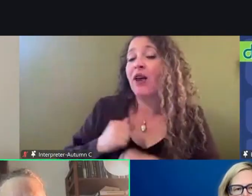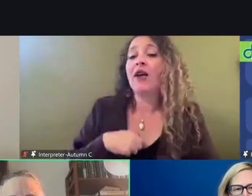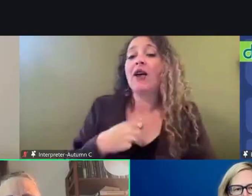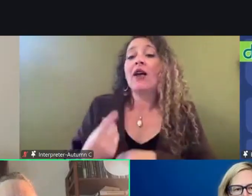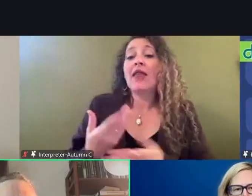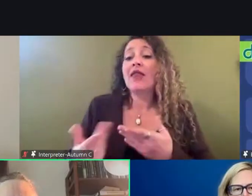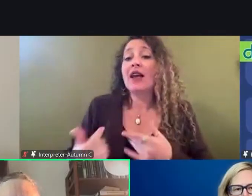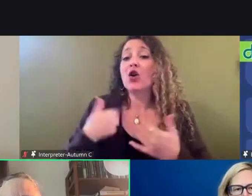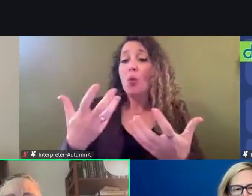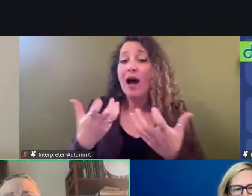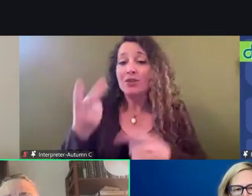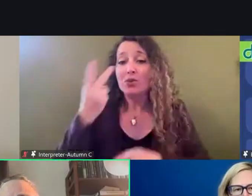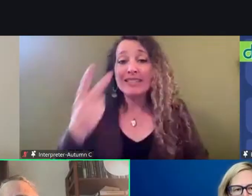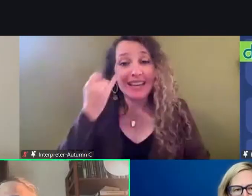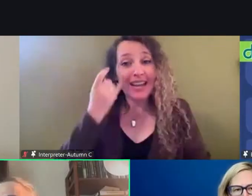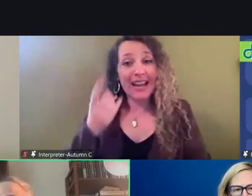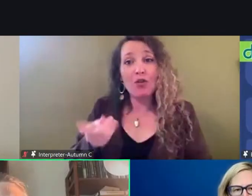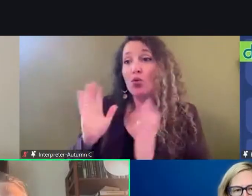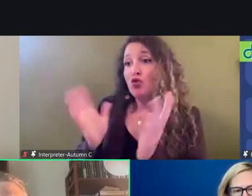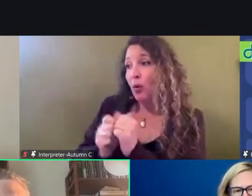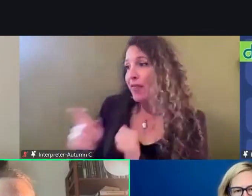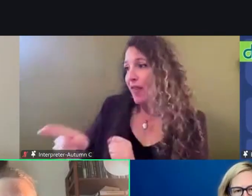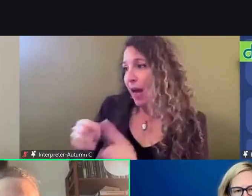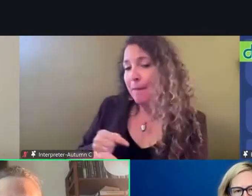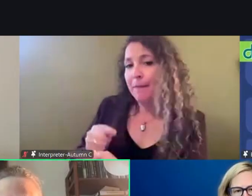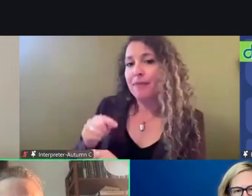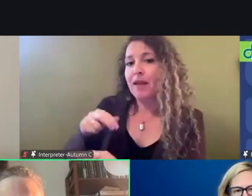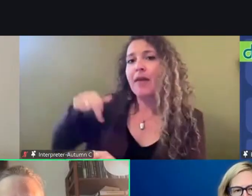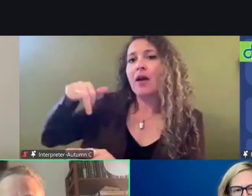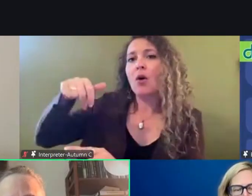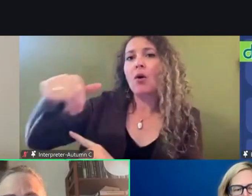is if you talk with them and they go away and then they gesture your their staffer to come talk to